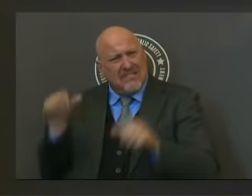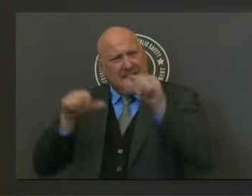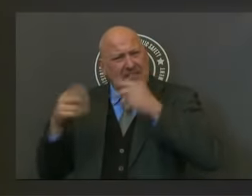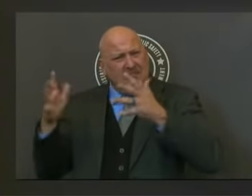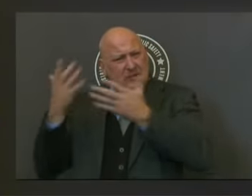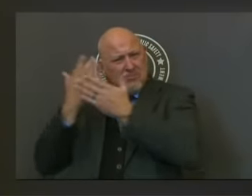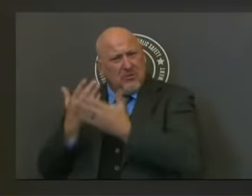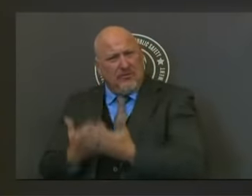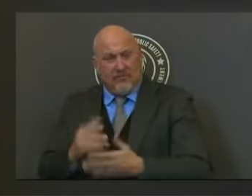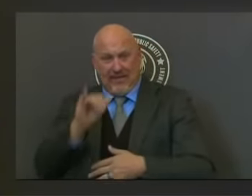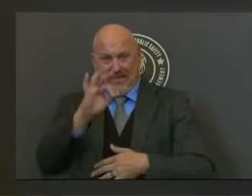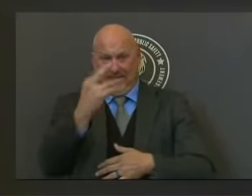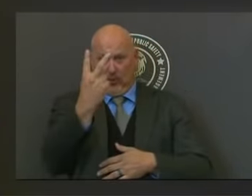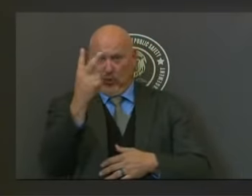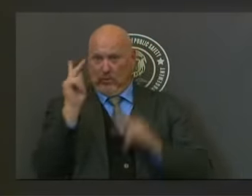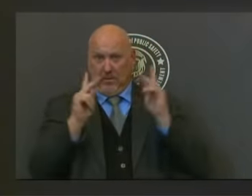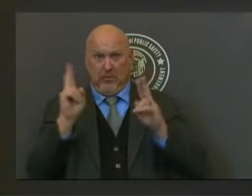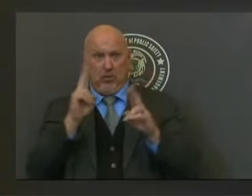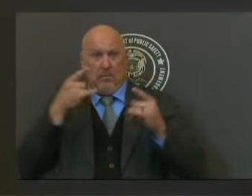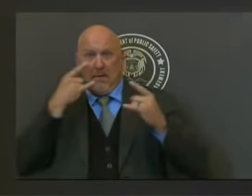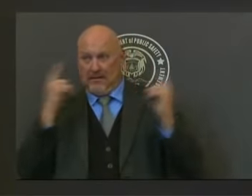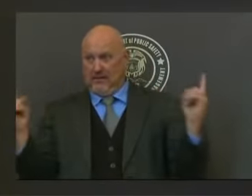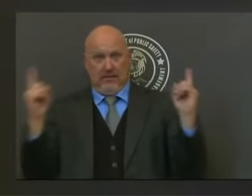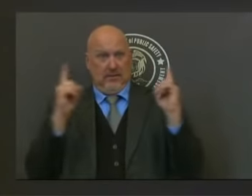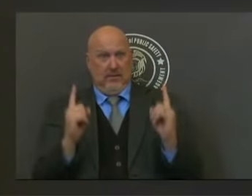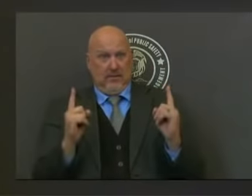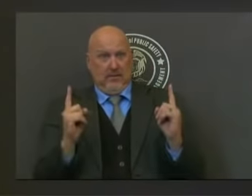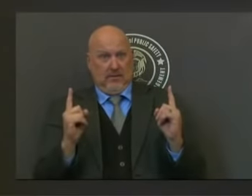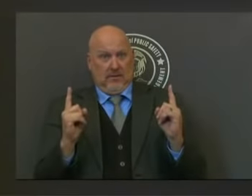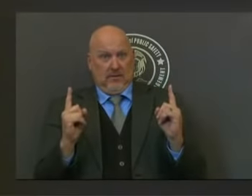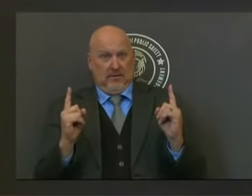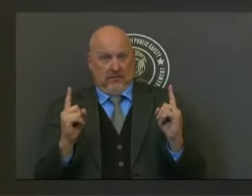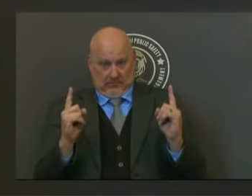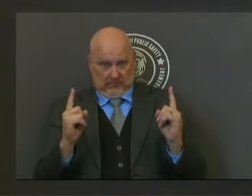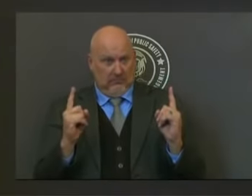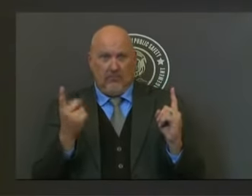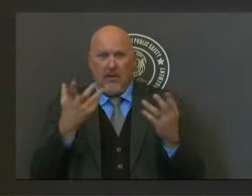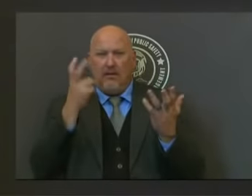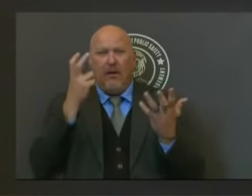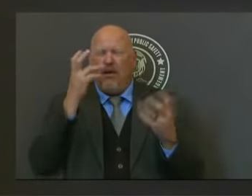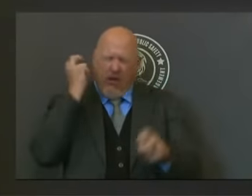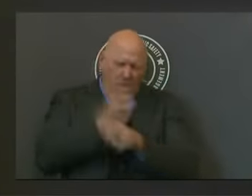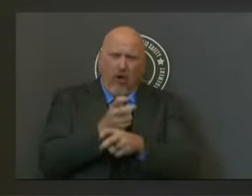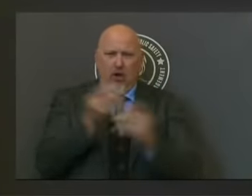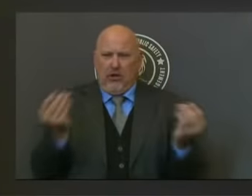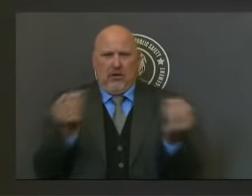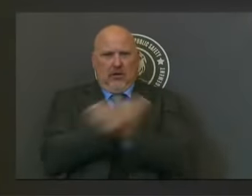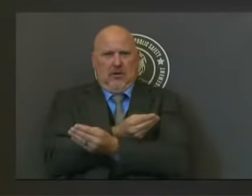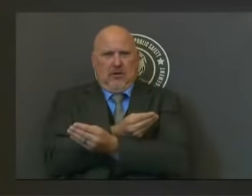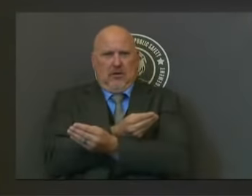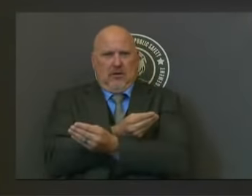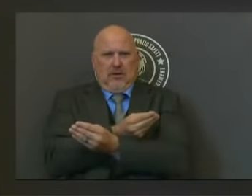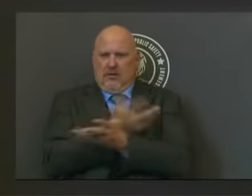is a impossible to transmit the